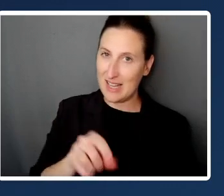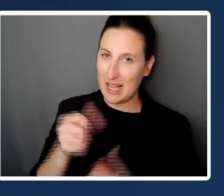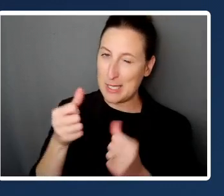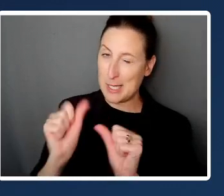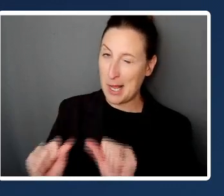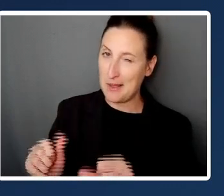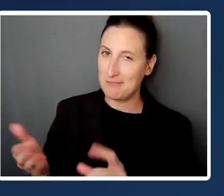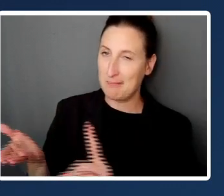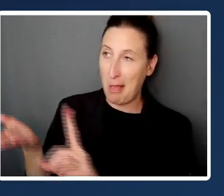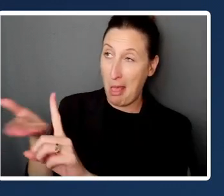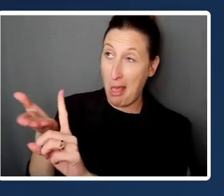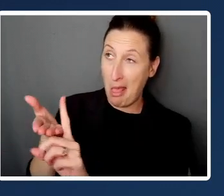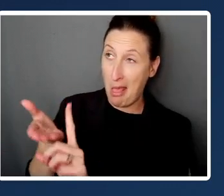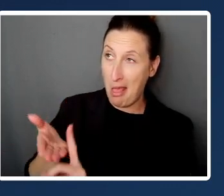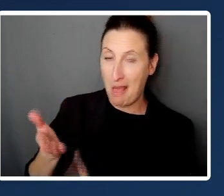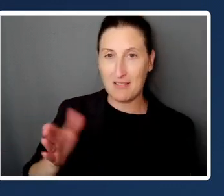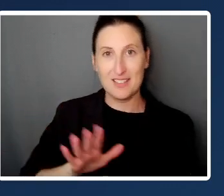Kim Robledo-Diga: Excellent. Well,